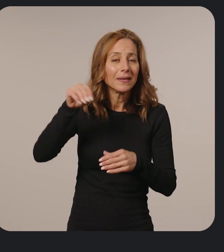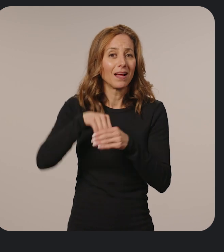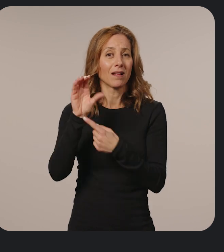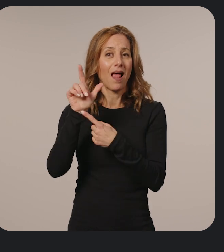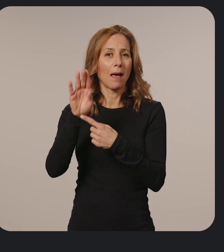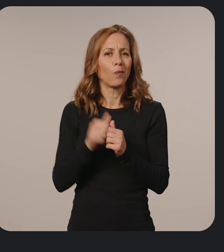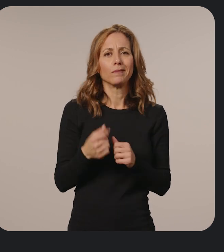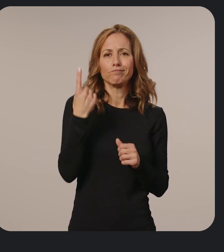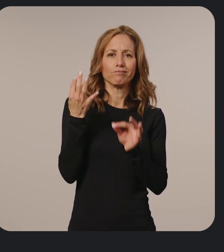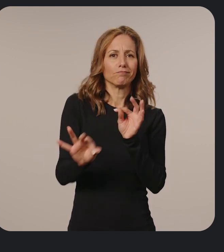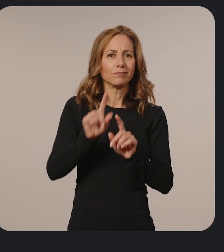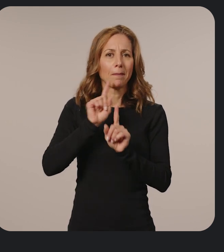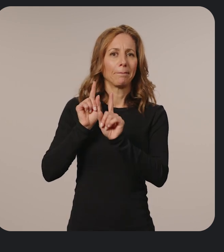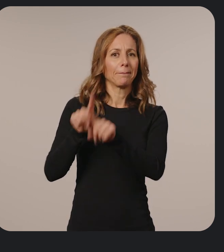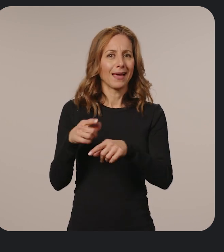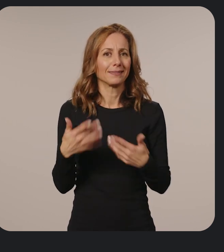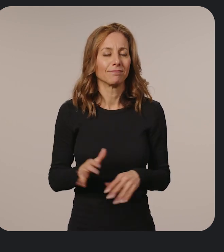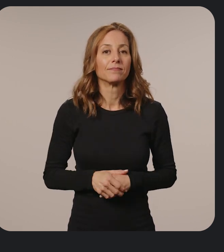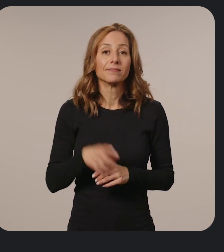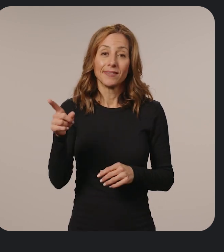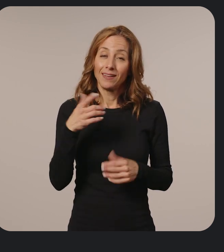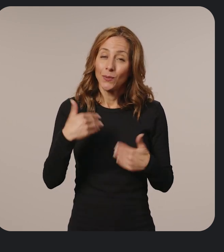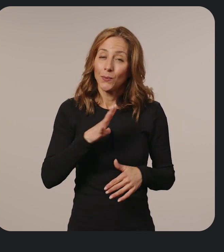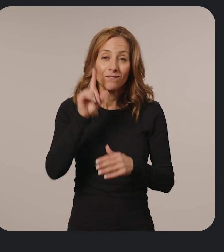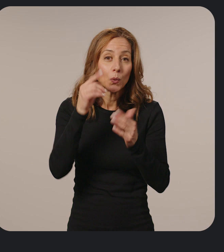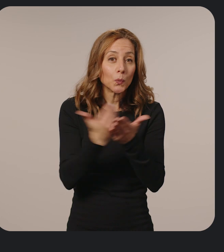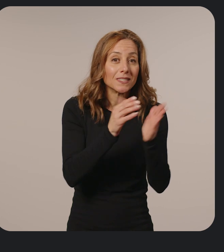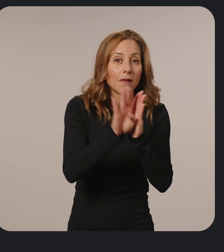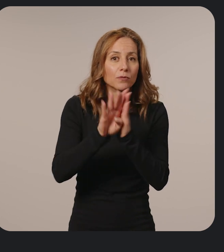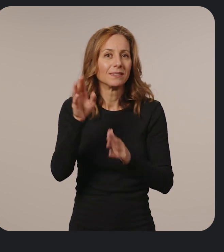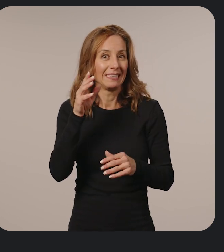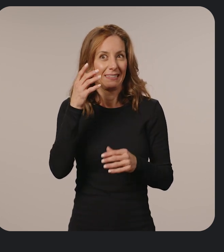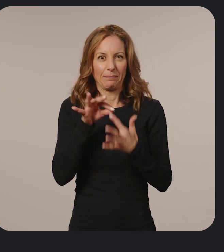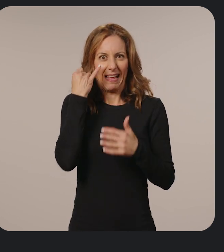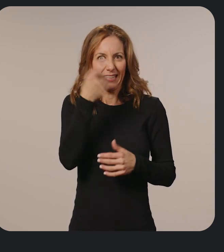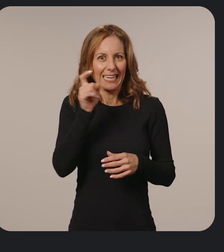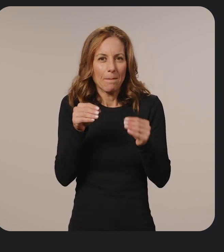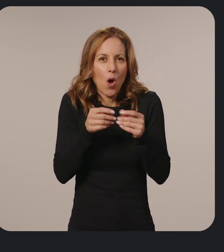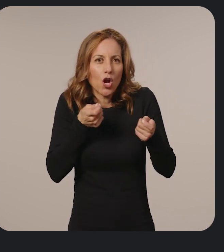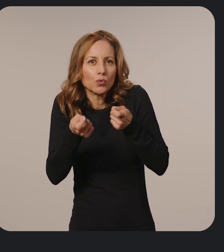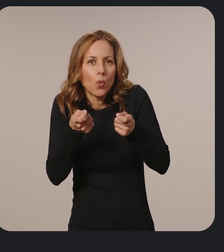This is great for new developers, especially if you need more control in the Maker Suite, but you aren't quite ready to write lots of Python.